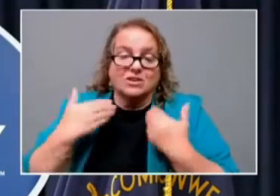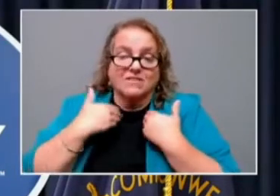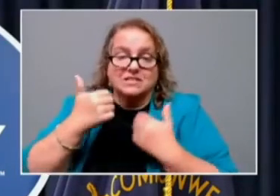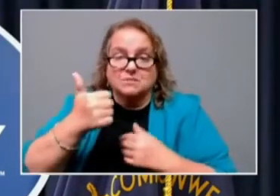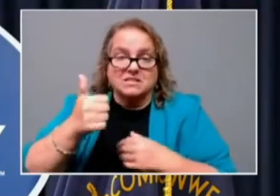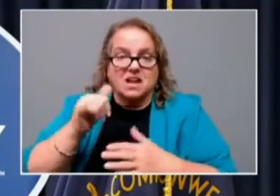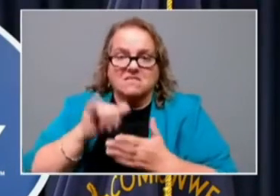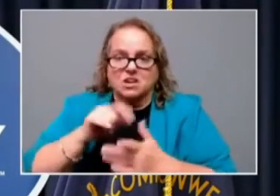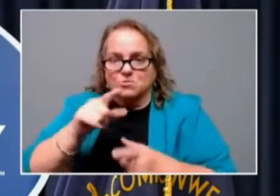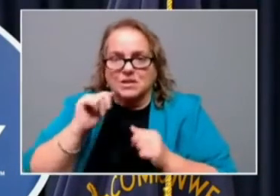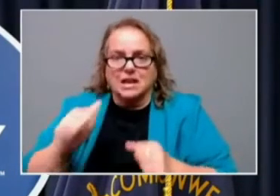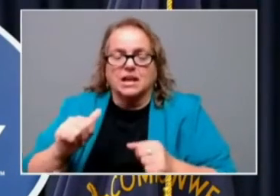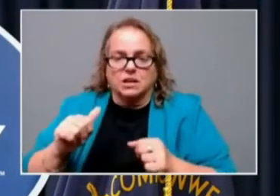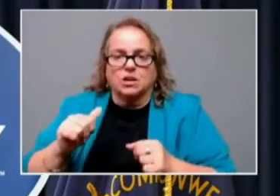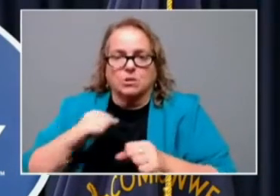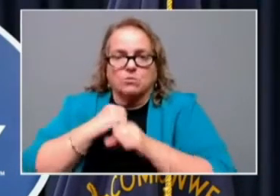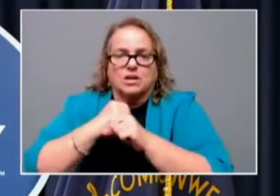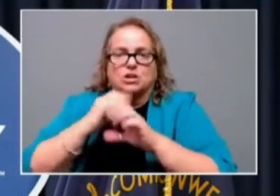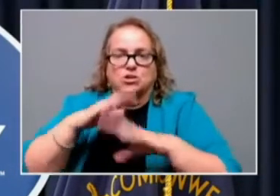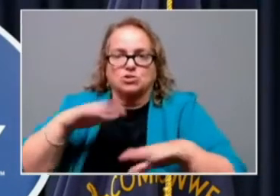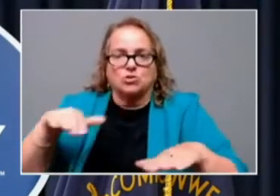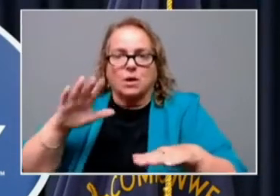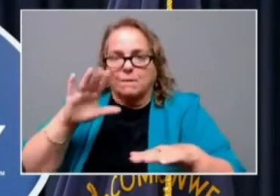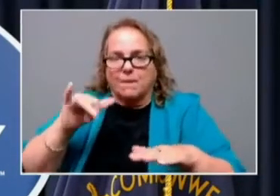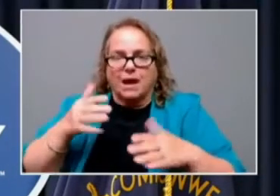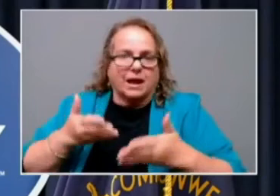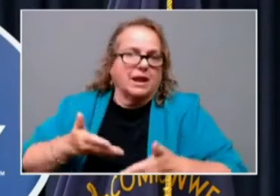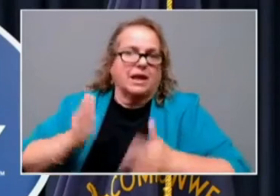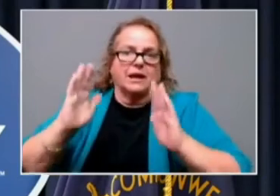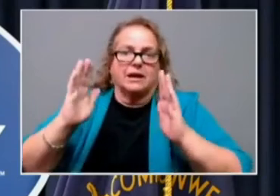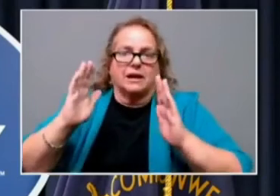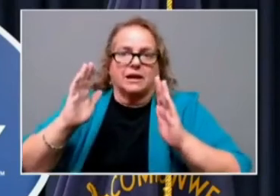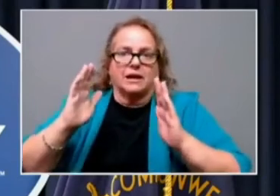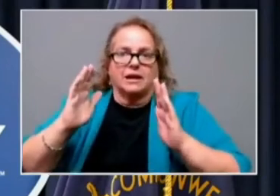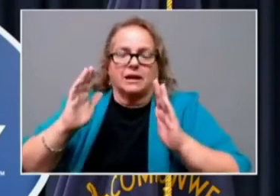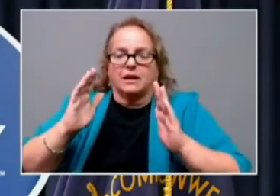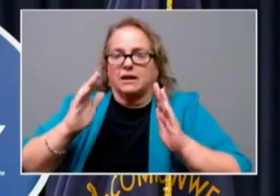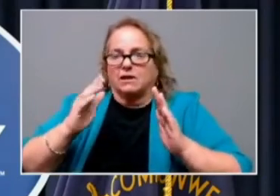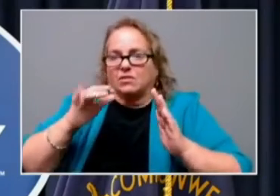Children by letting a one Every 100 year pandemic run through your school,